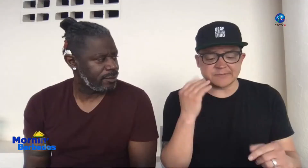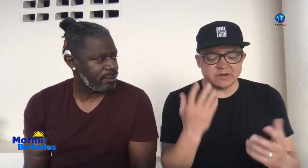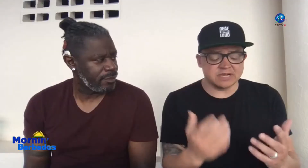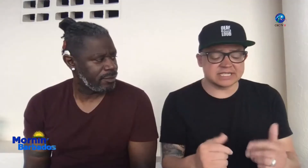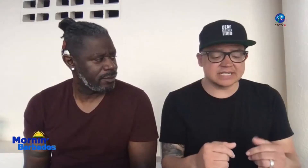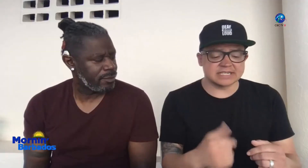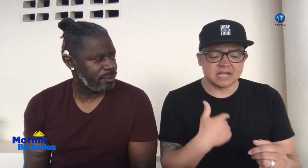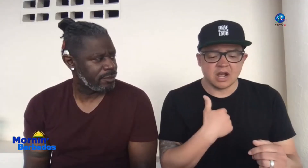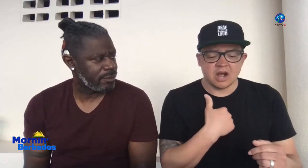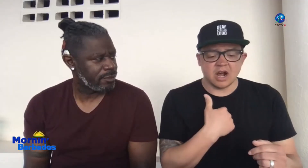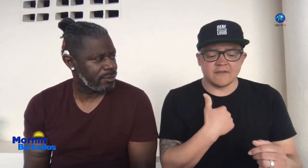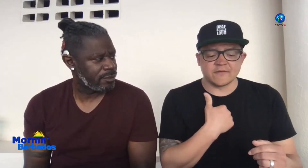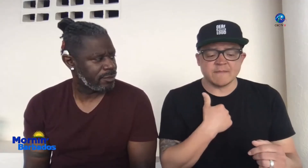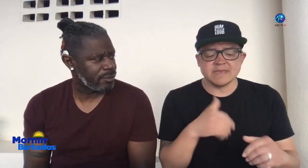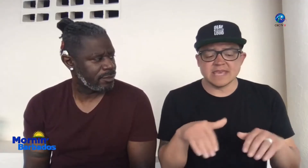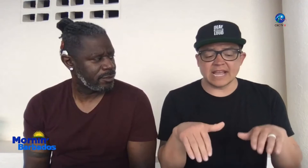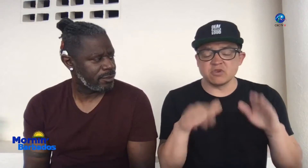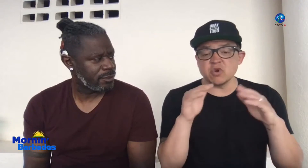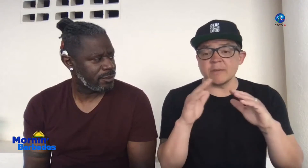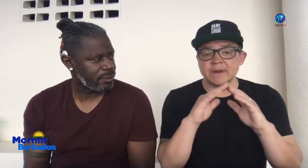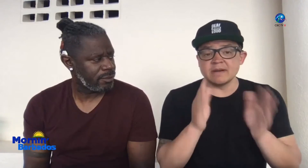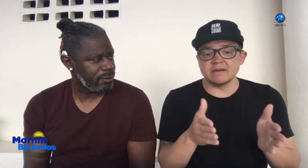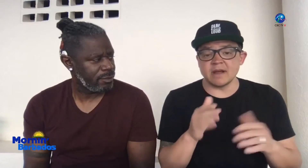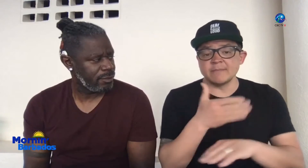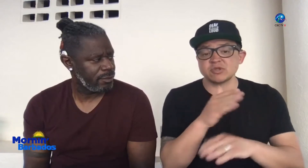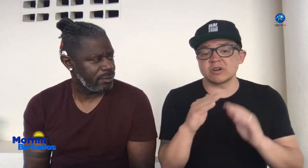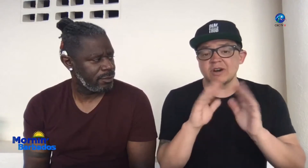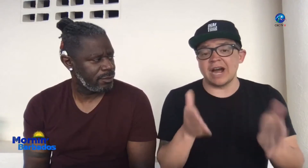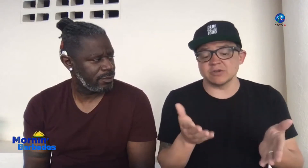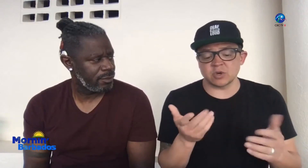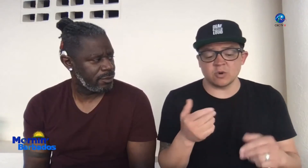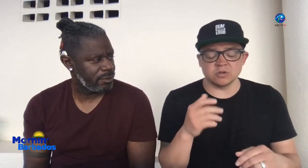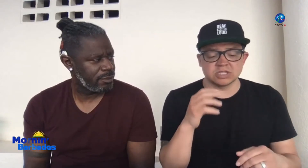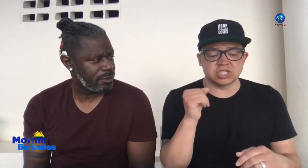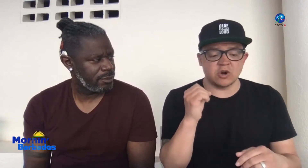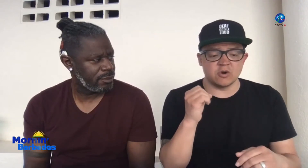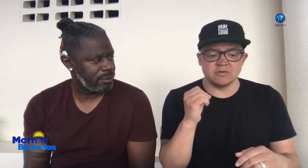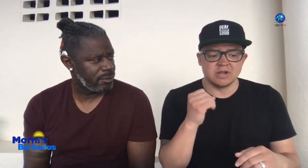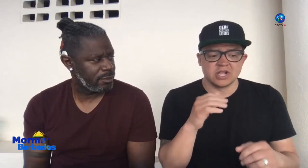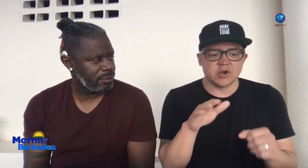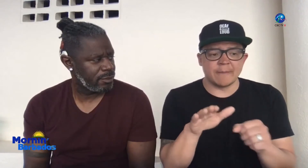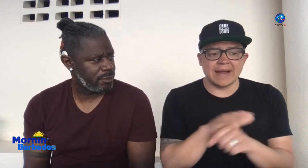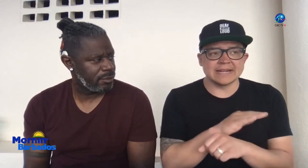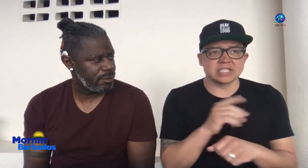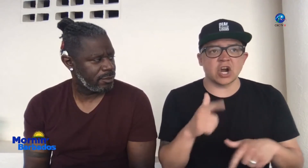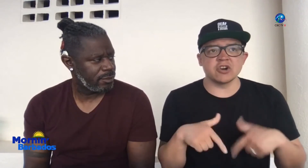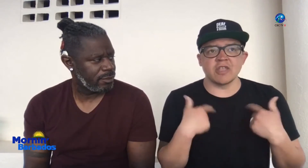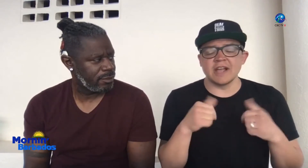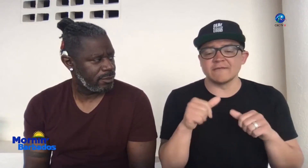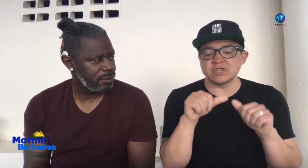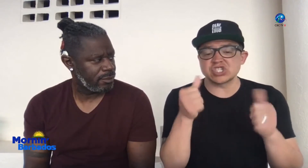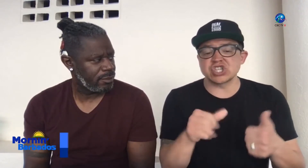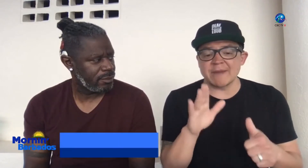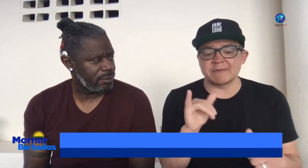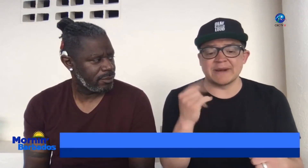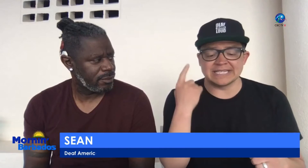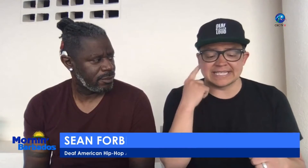experiences uh for me i grew up in a musical household so you know my entire life was shaped by